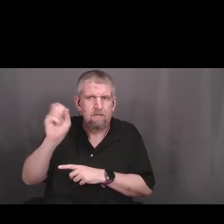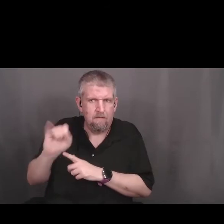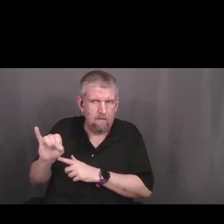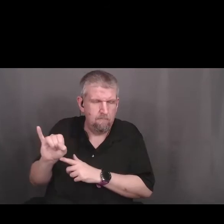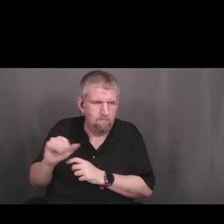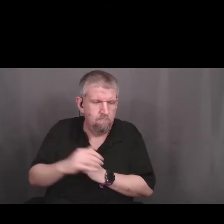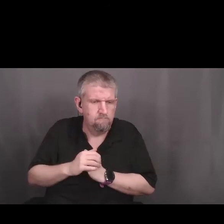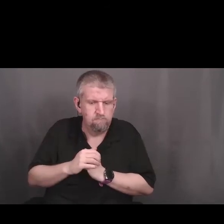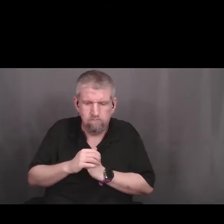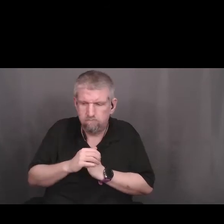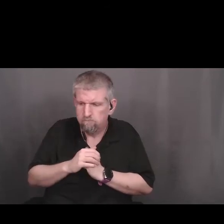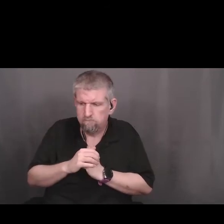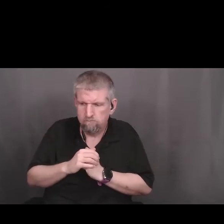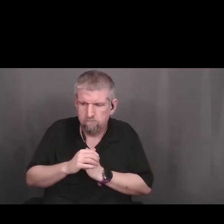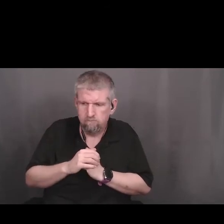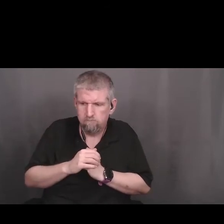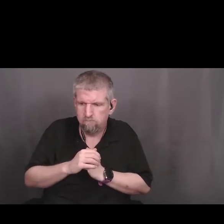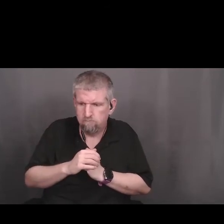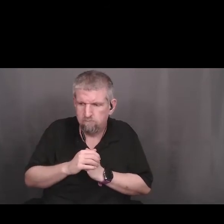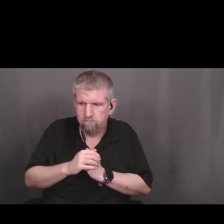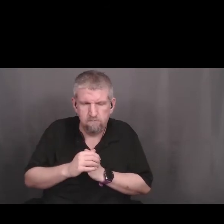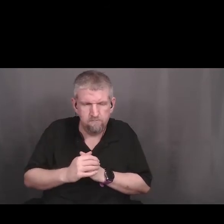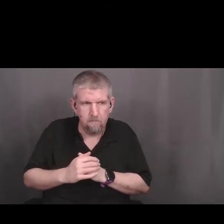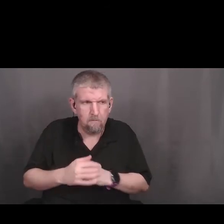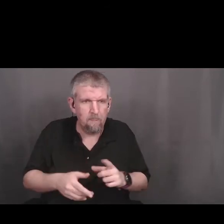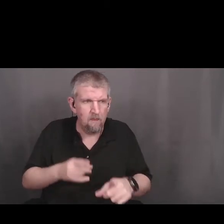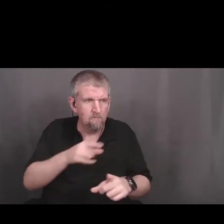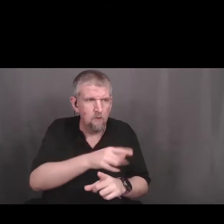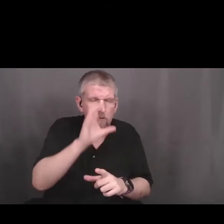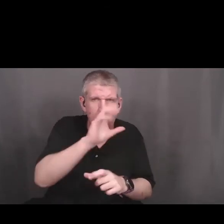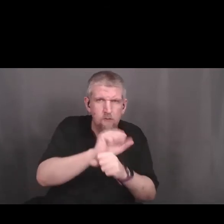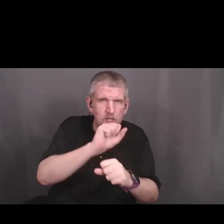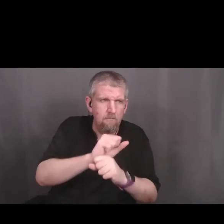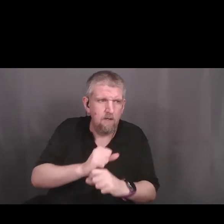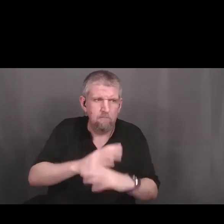And we can also assist with addressing barriers to employment, which I will get into momentarily.